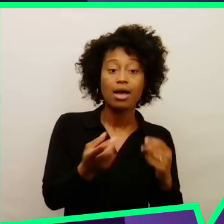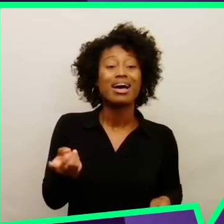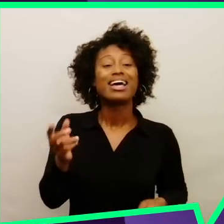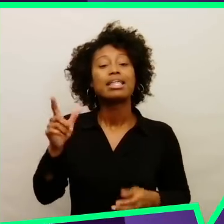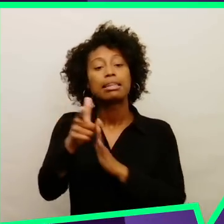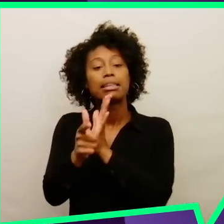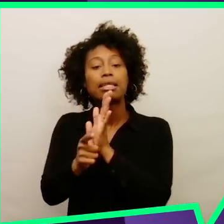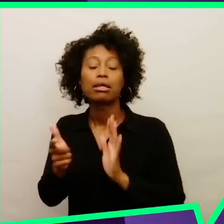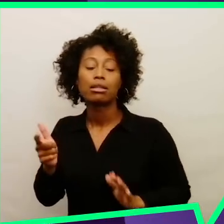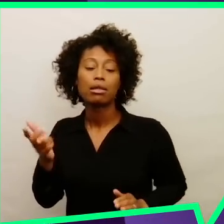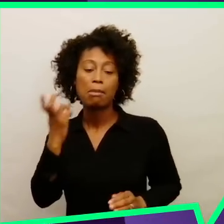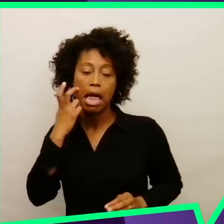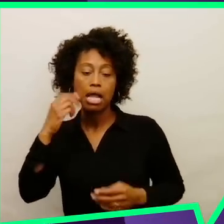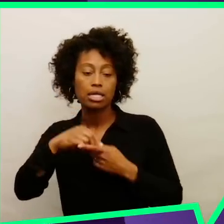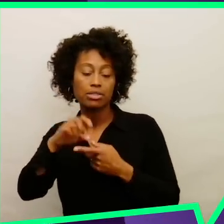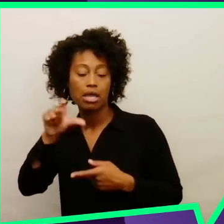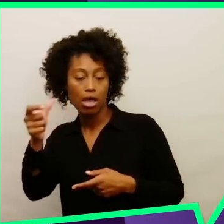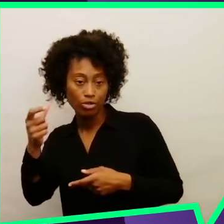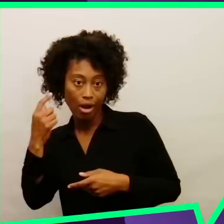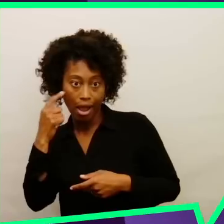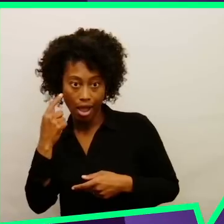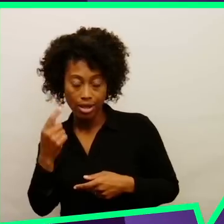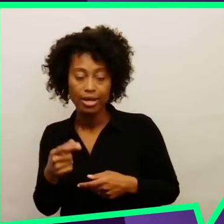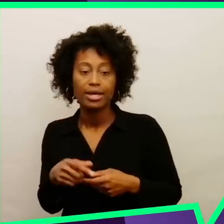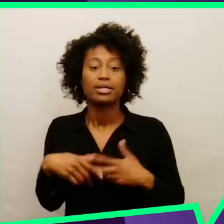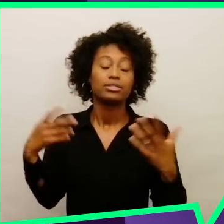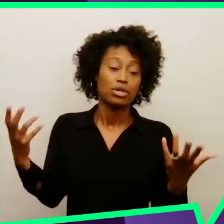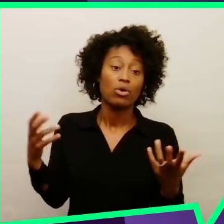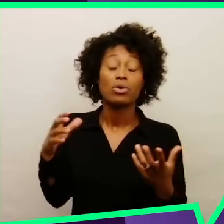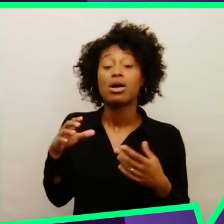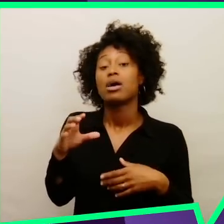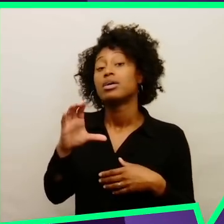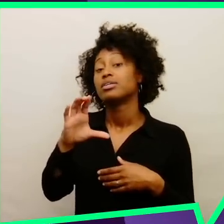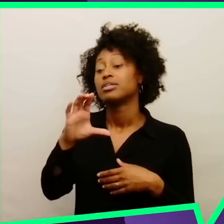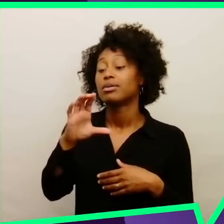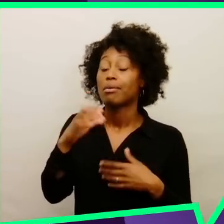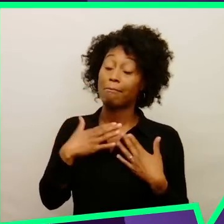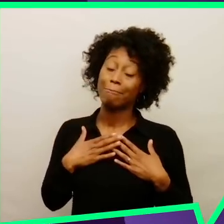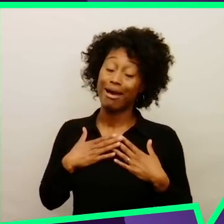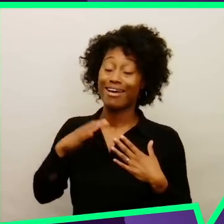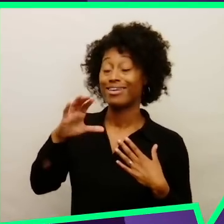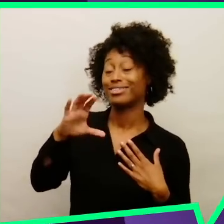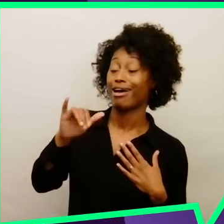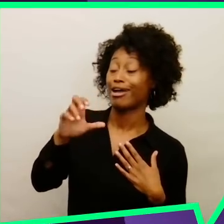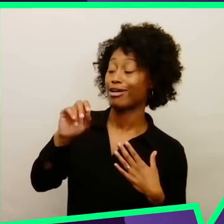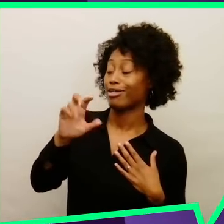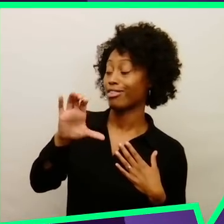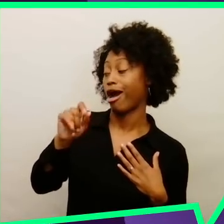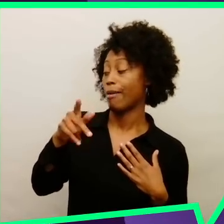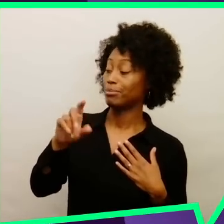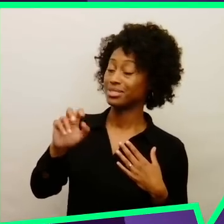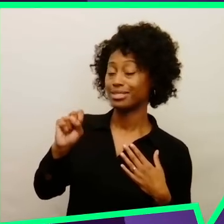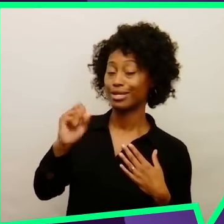So I stream on Twitch. And that's my-- SavantCyclops, by the way. Shameless plug. You know, if you're not going to brand yourself, who's going to do it?